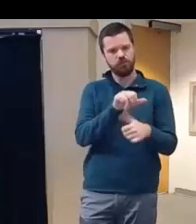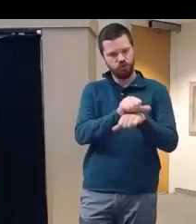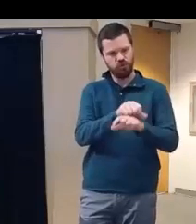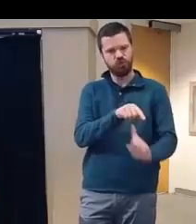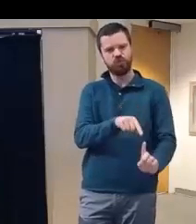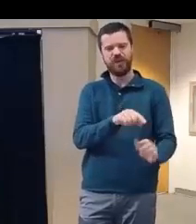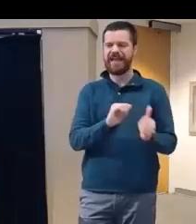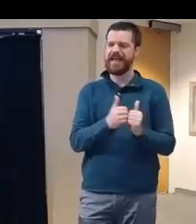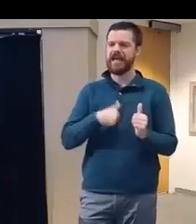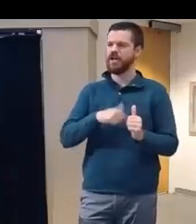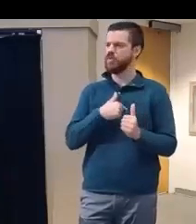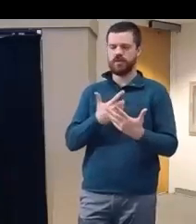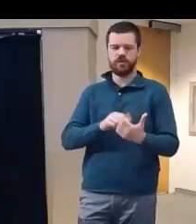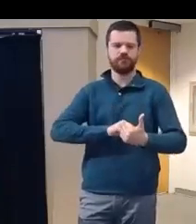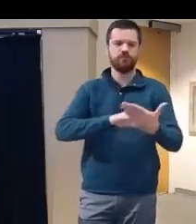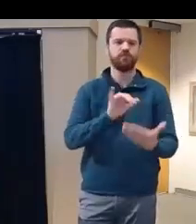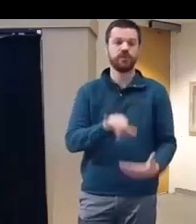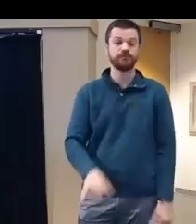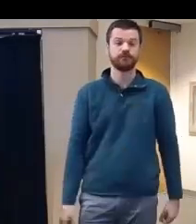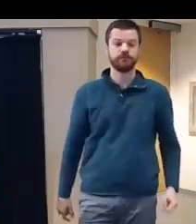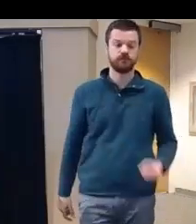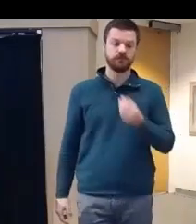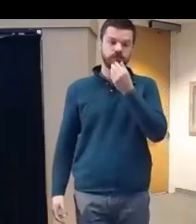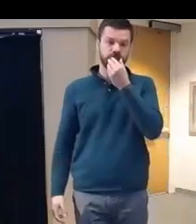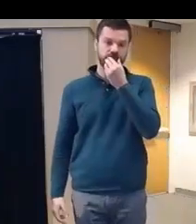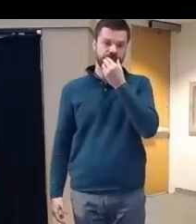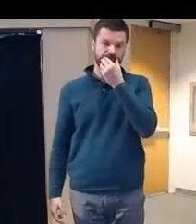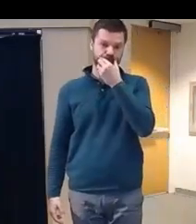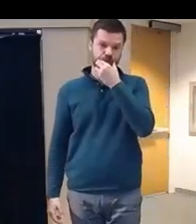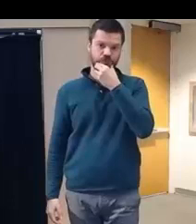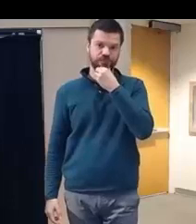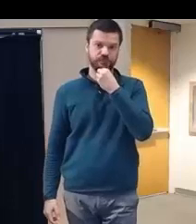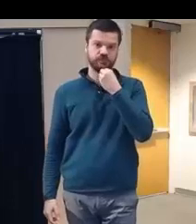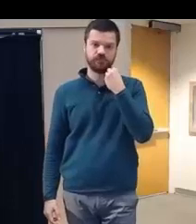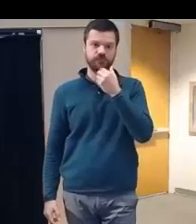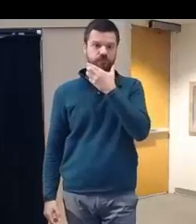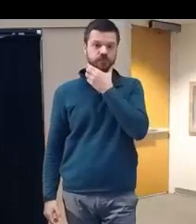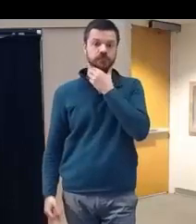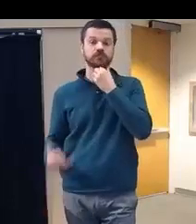we walk up to those questions so just um taking a step back and looking at the data we've got data